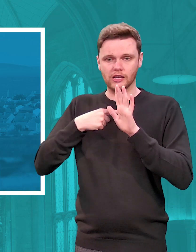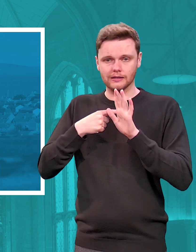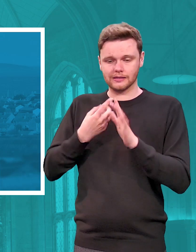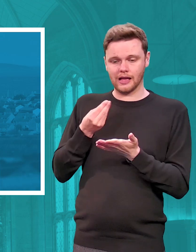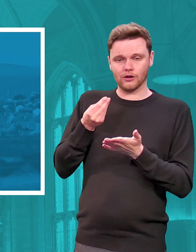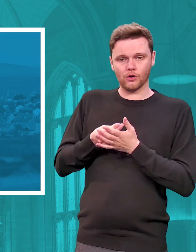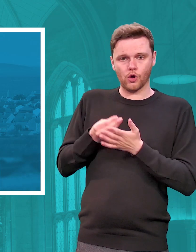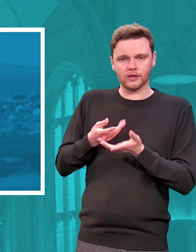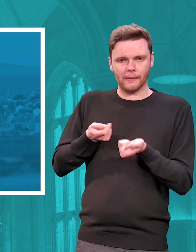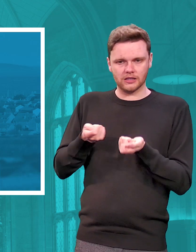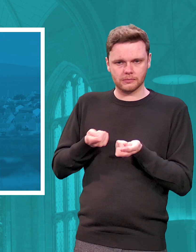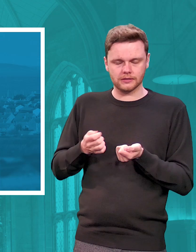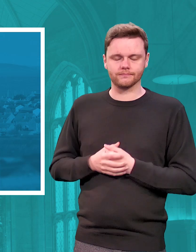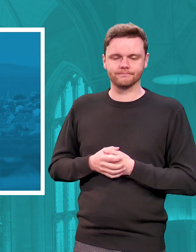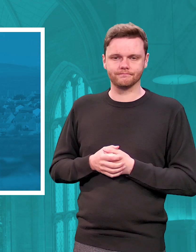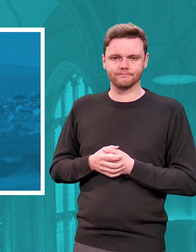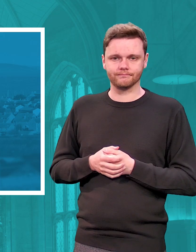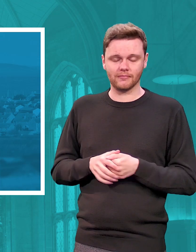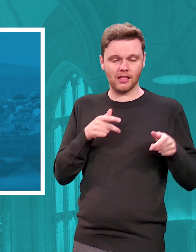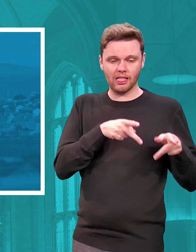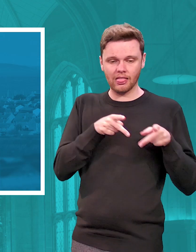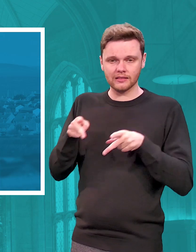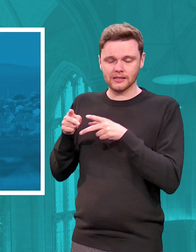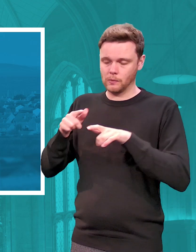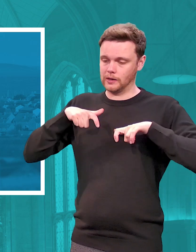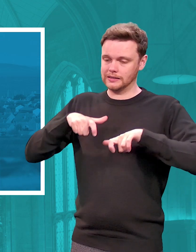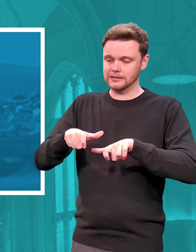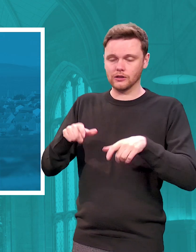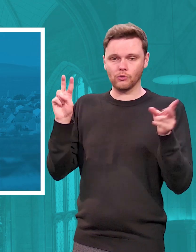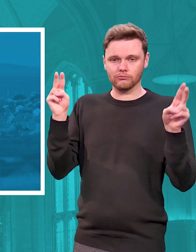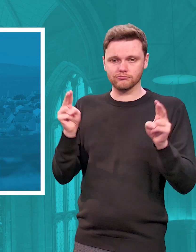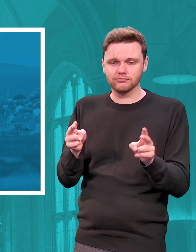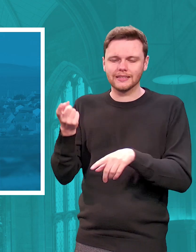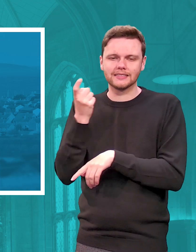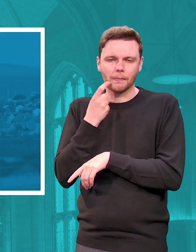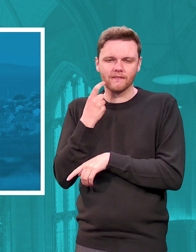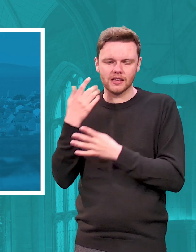The Schemes continue to benefit from simplification work completed in recent years.